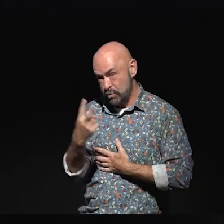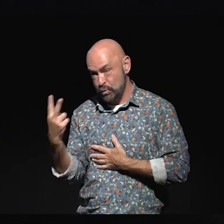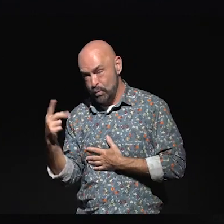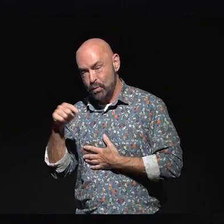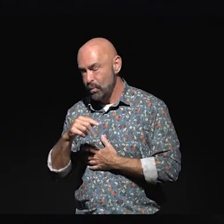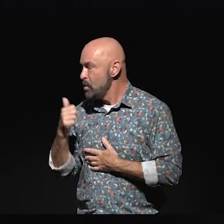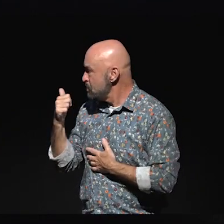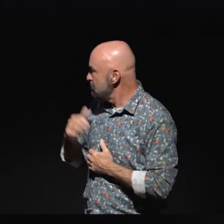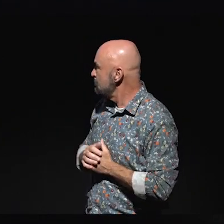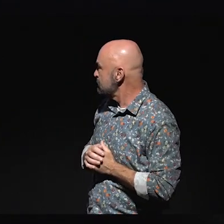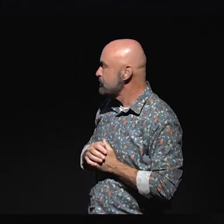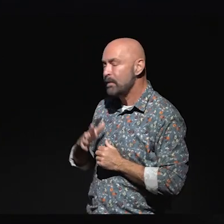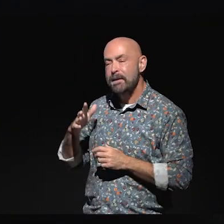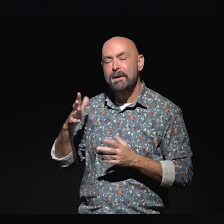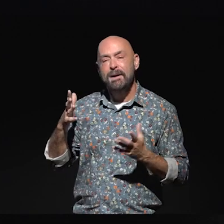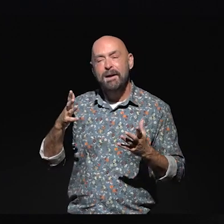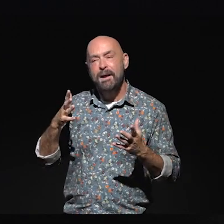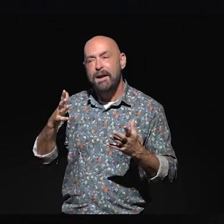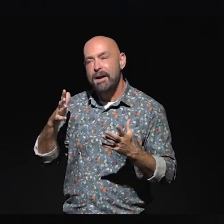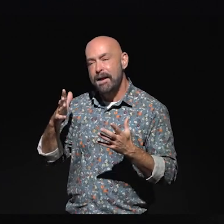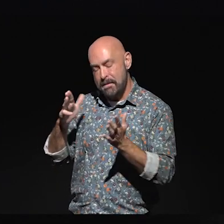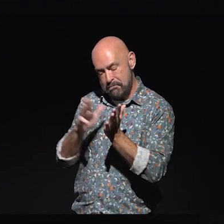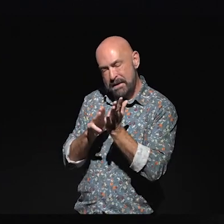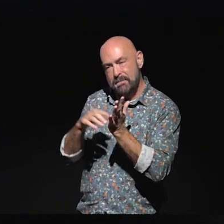obviously in the debt of the 'Madame Moitessier',